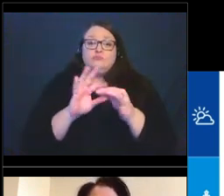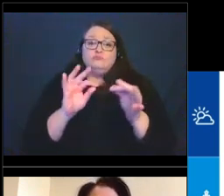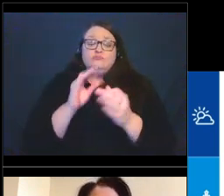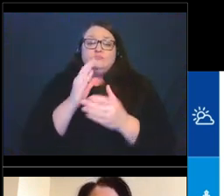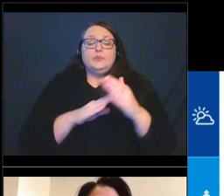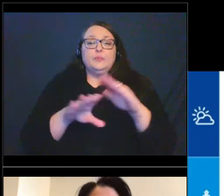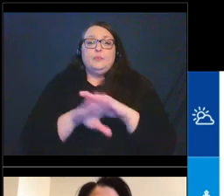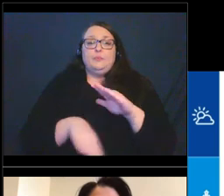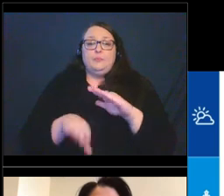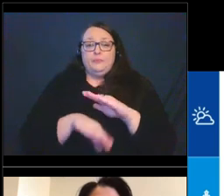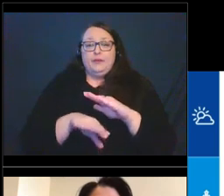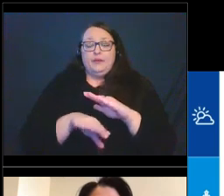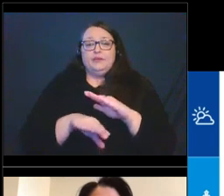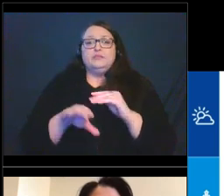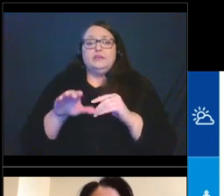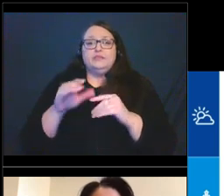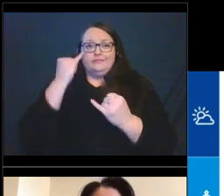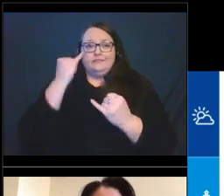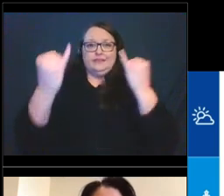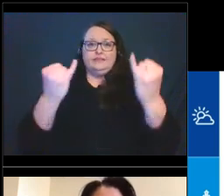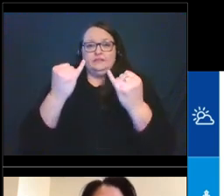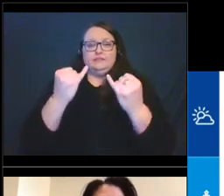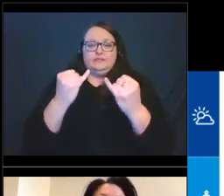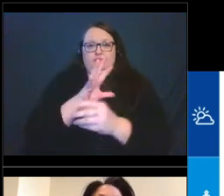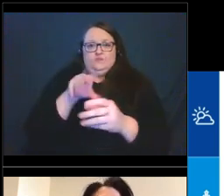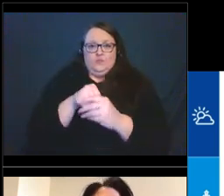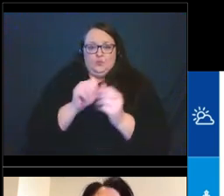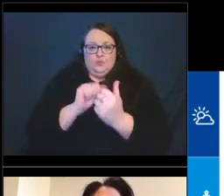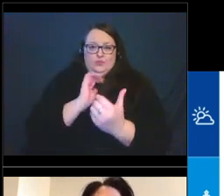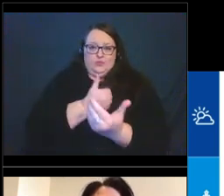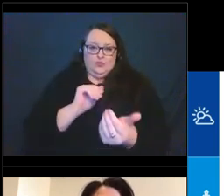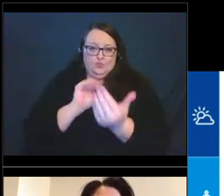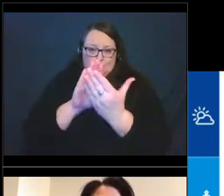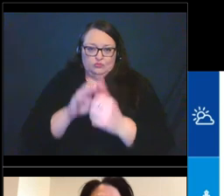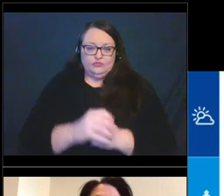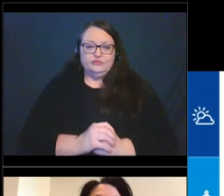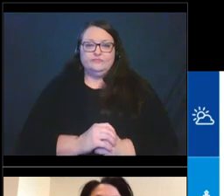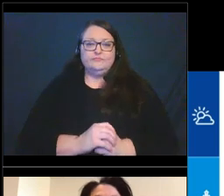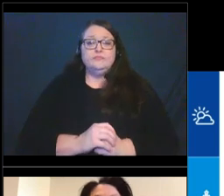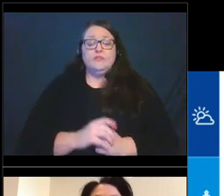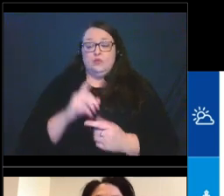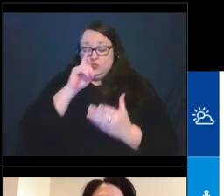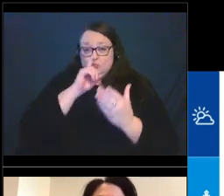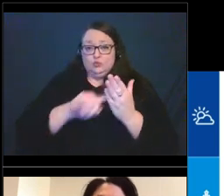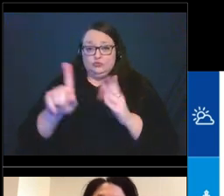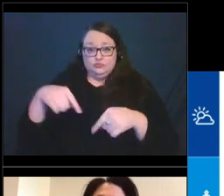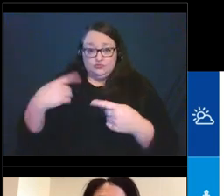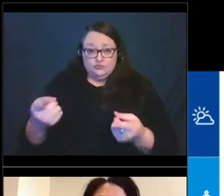that form the backbone of the HeatRisk approach. Research has shown that communities adapt and